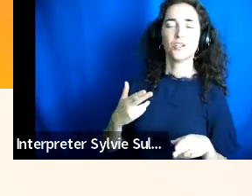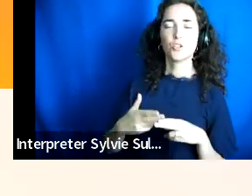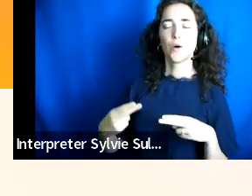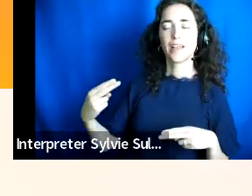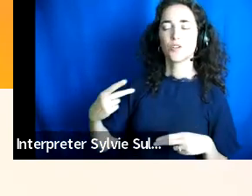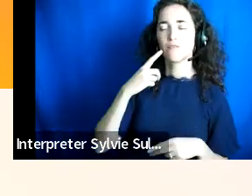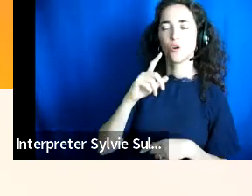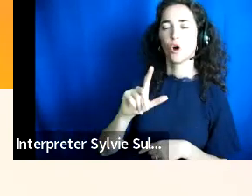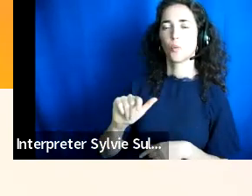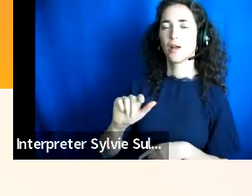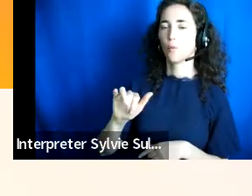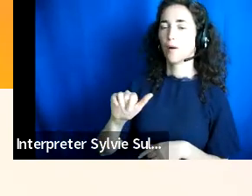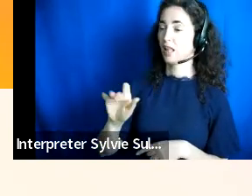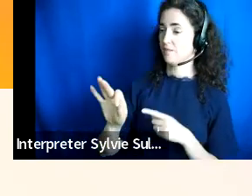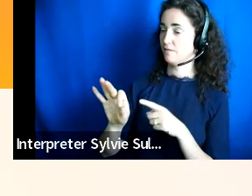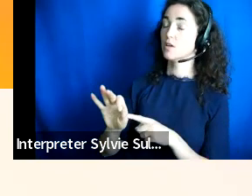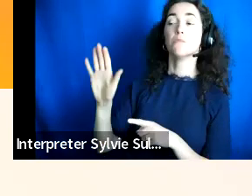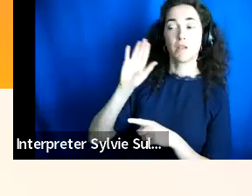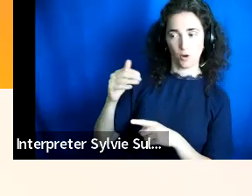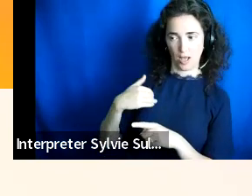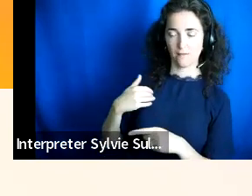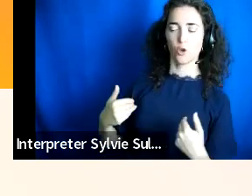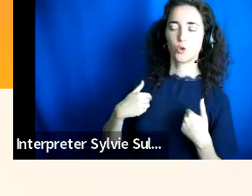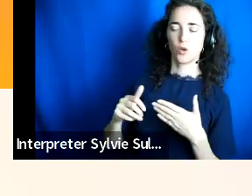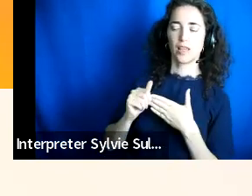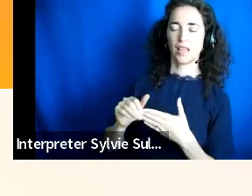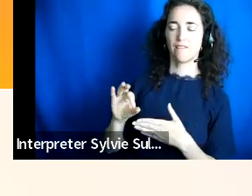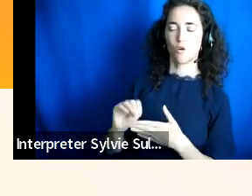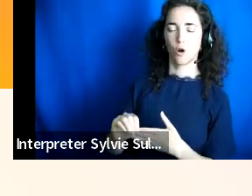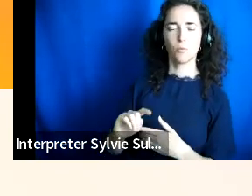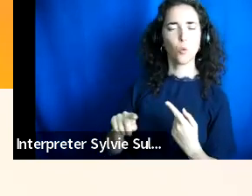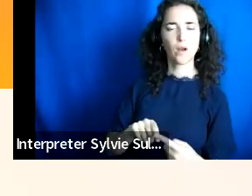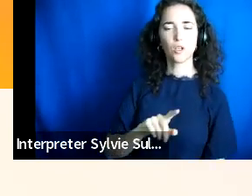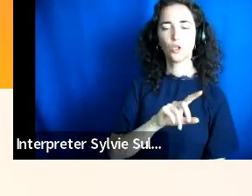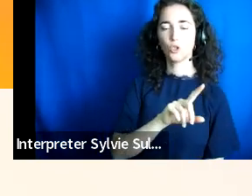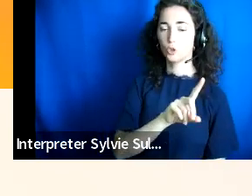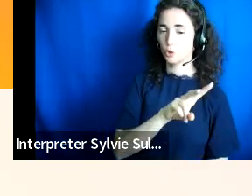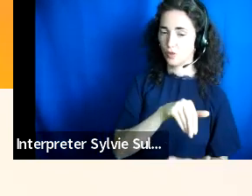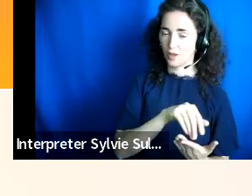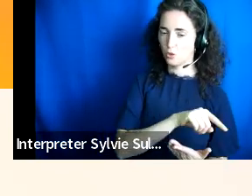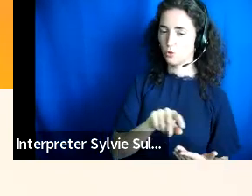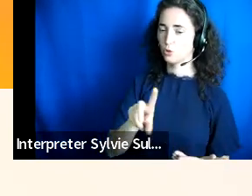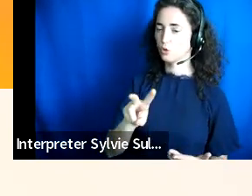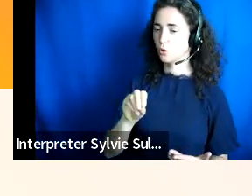We actually did have a Louisiana youth leadership more from 2,000 to 2,005, and it was on Lsu's campus.